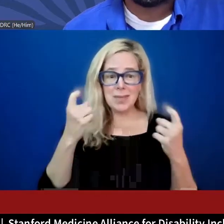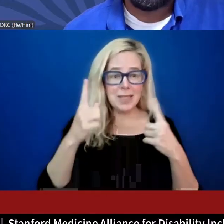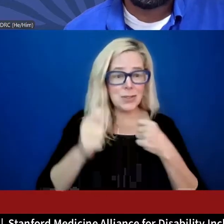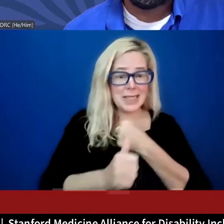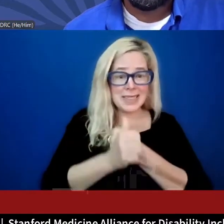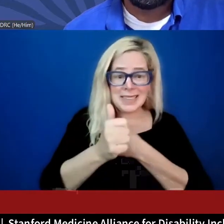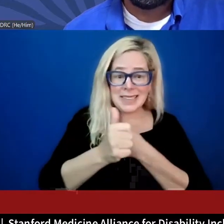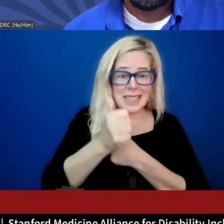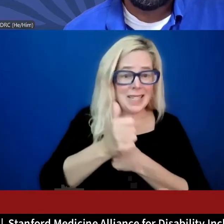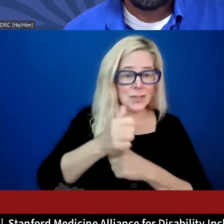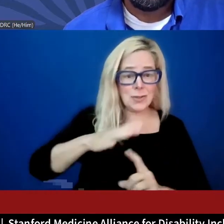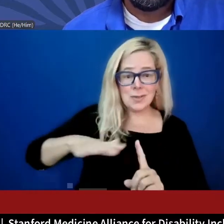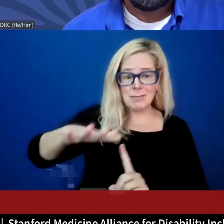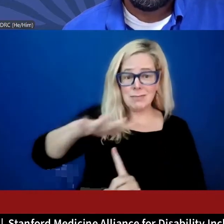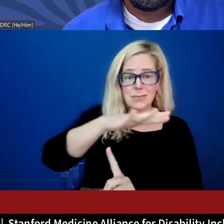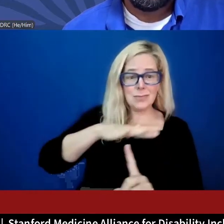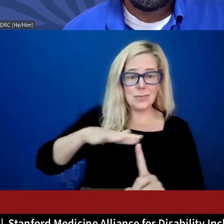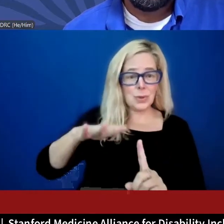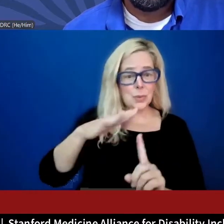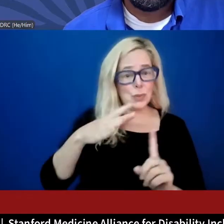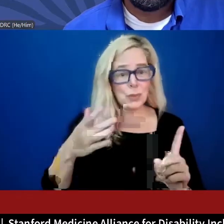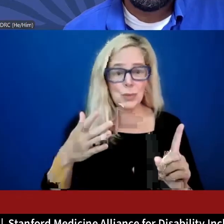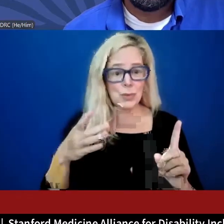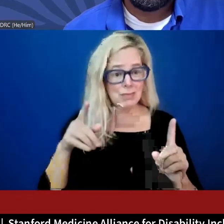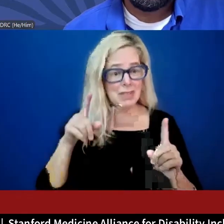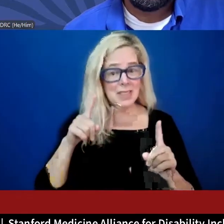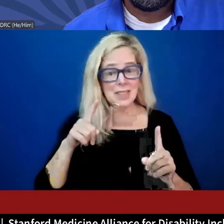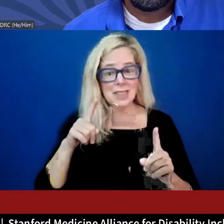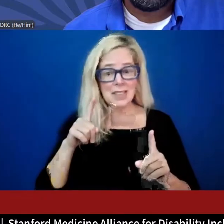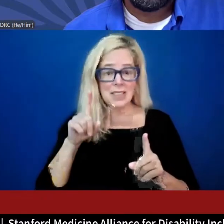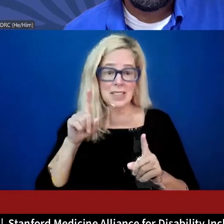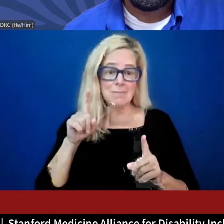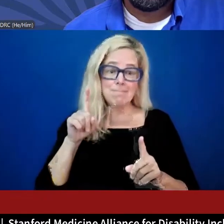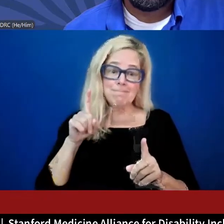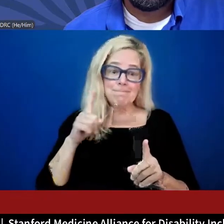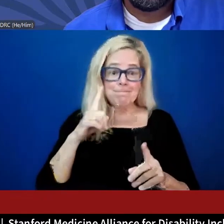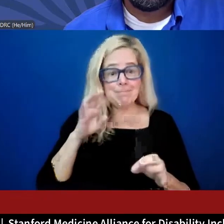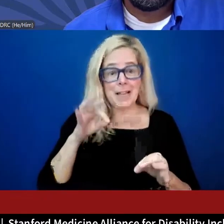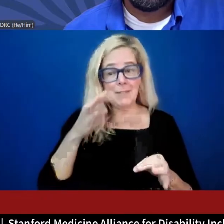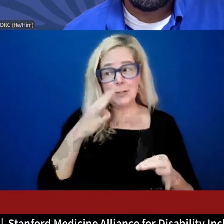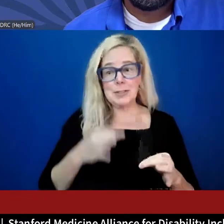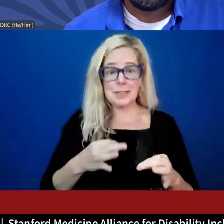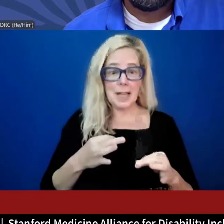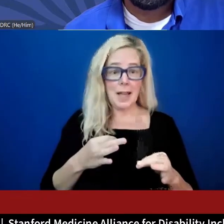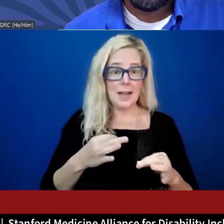and you know, you you will have to choose between treatment and your academics at some point and